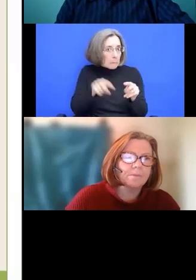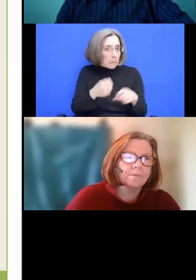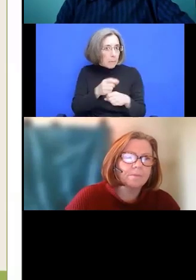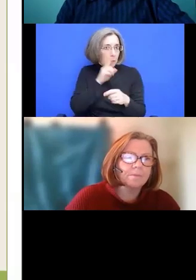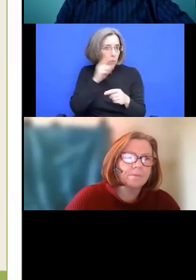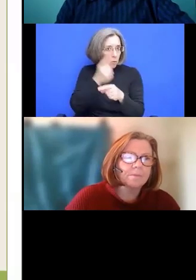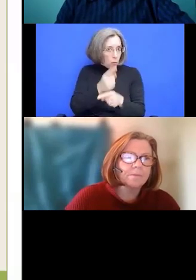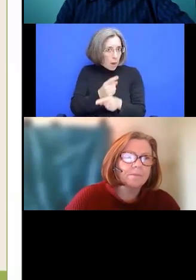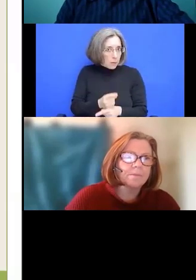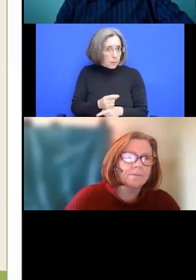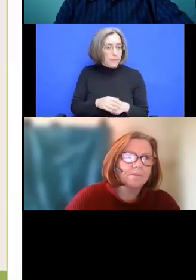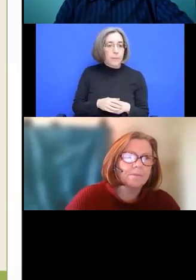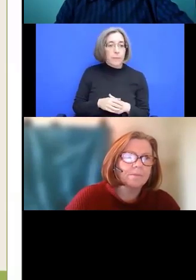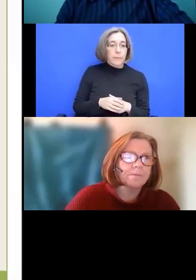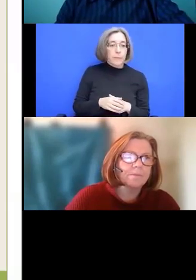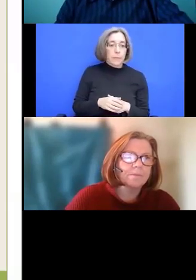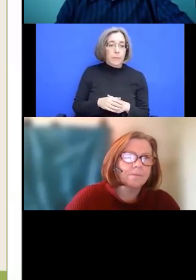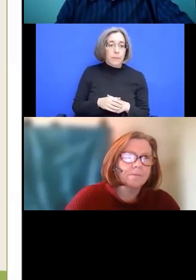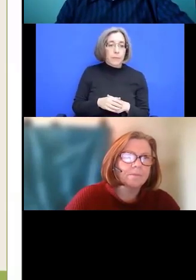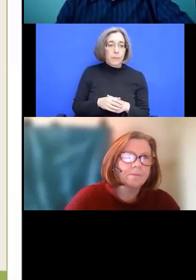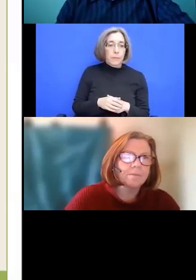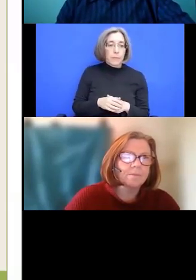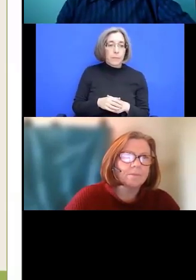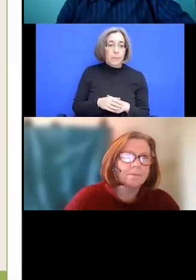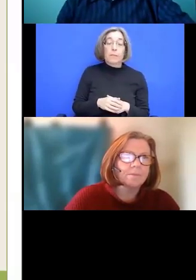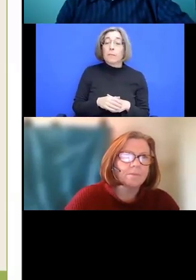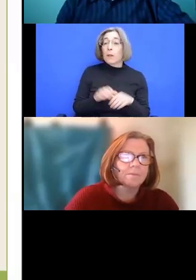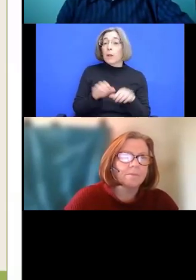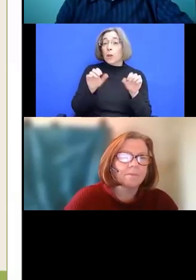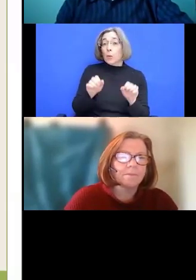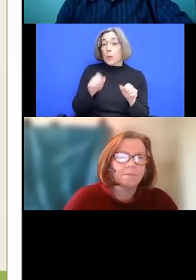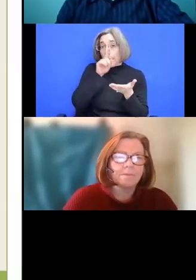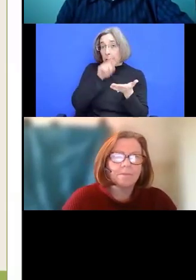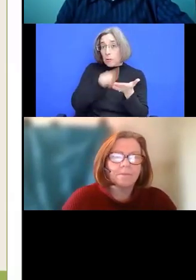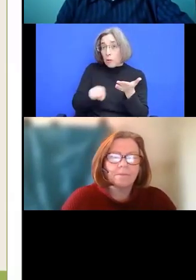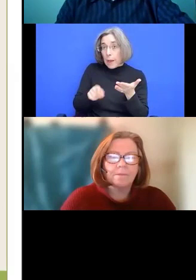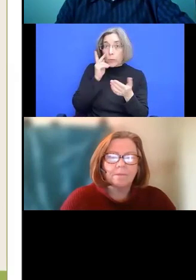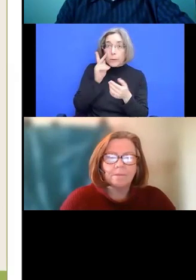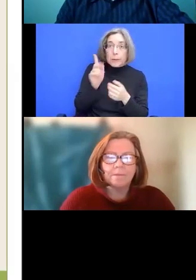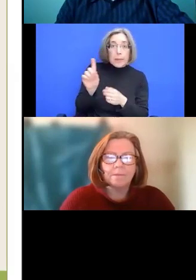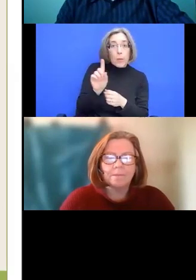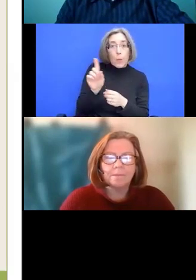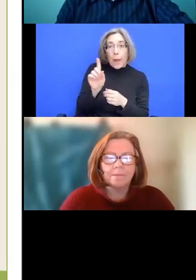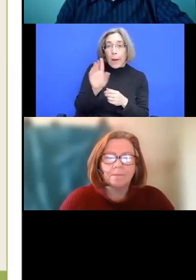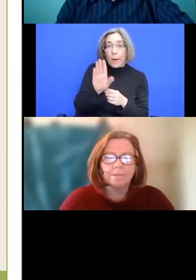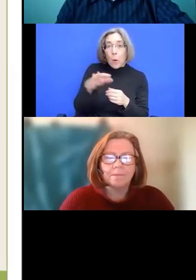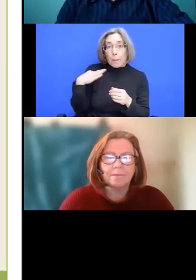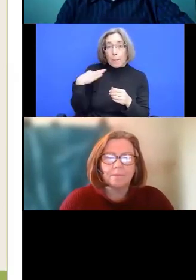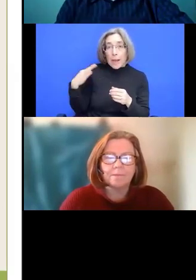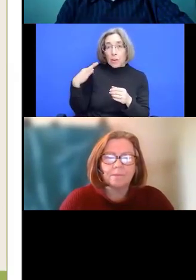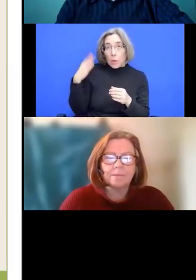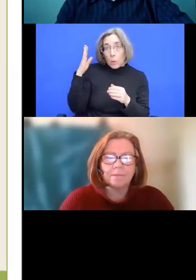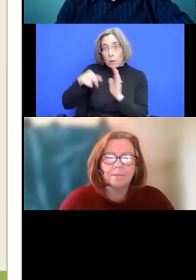You'll also be able to check and see where your application is going in terms of being reviewed, where it is in the review process.